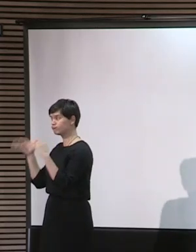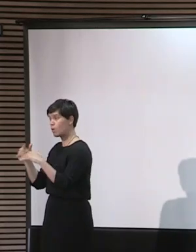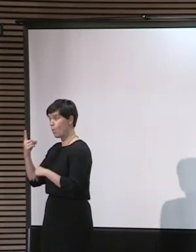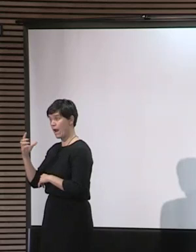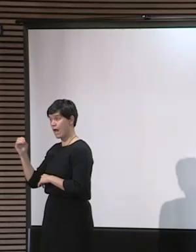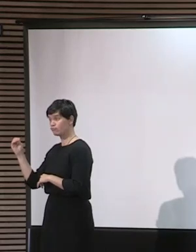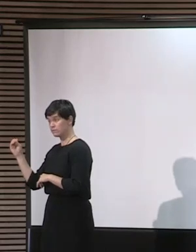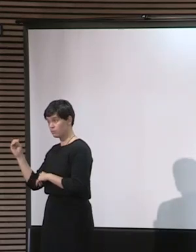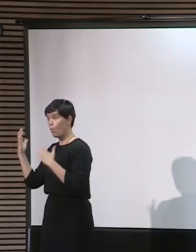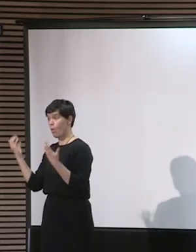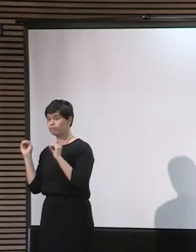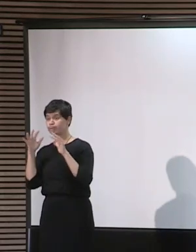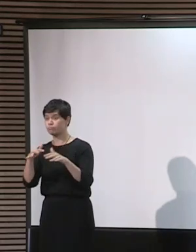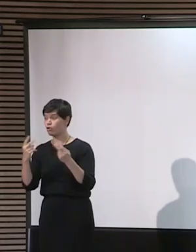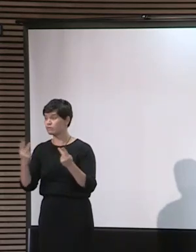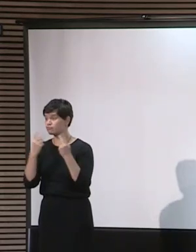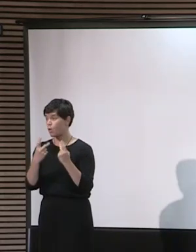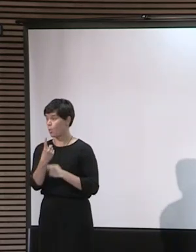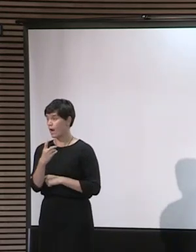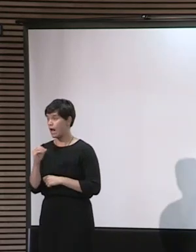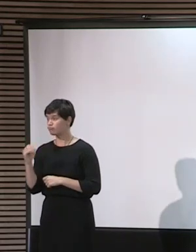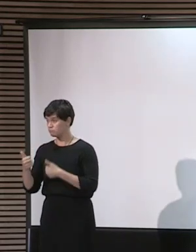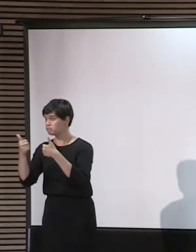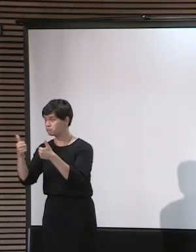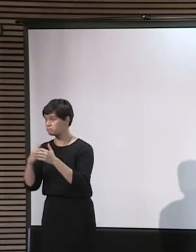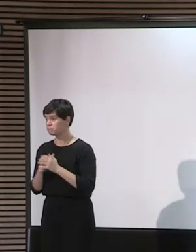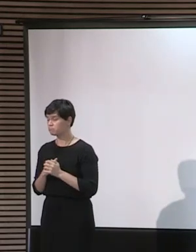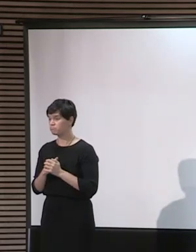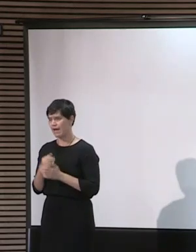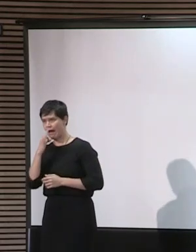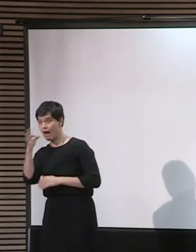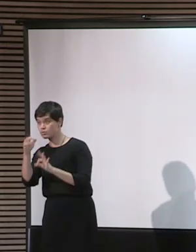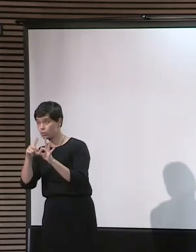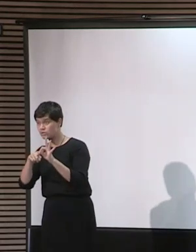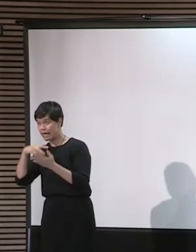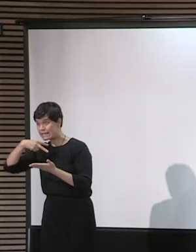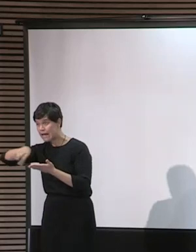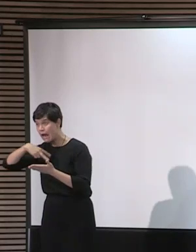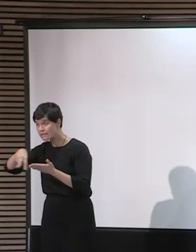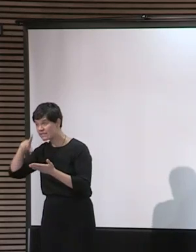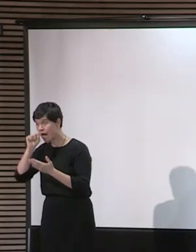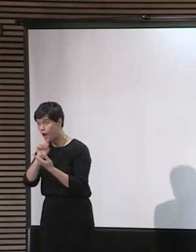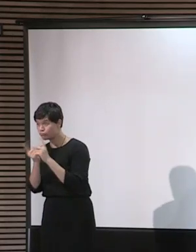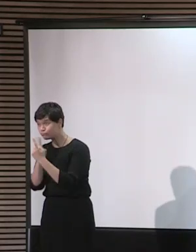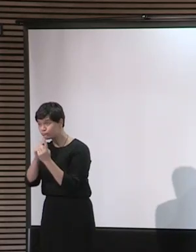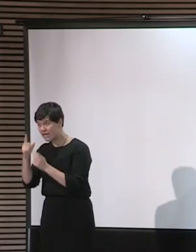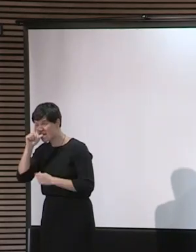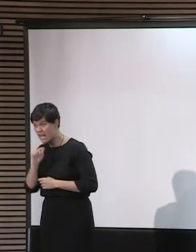inconsistent that you can have a large social gathering at home but you can't take that social gathering into a hospitality space.